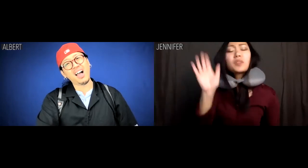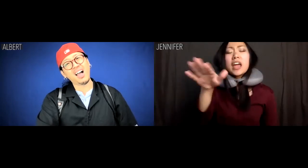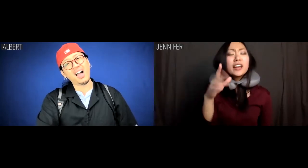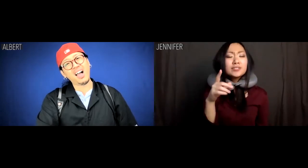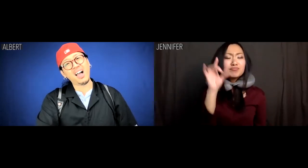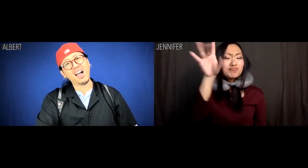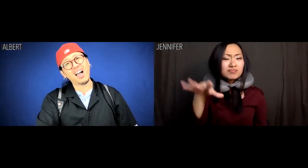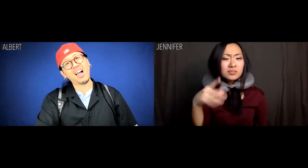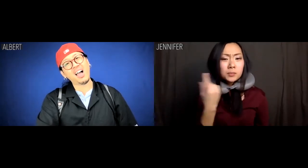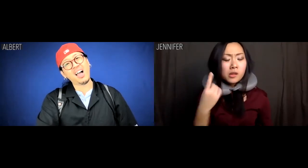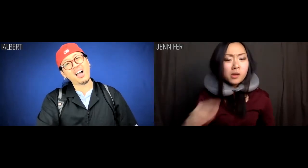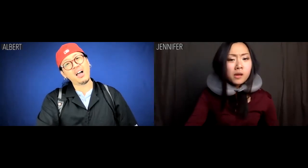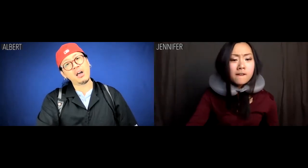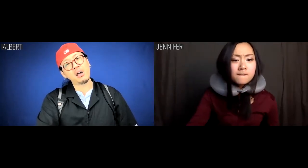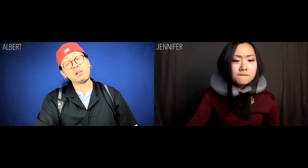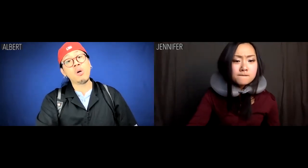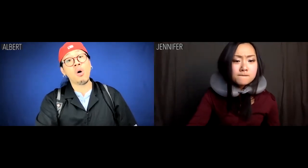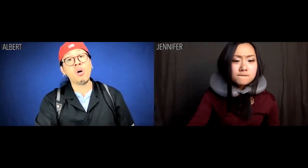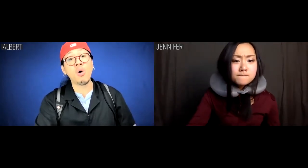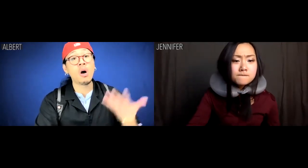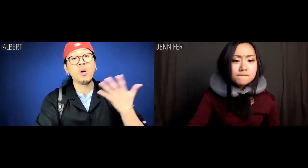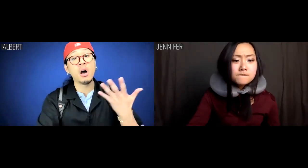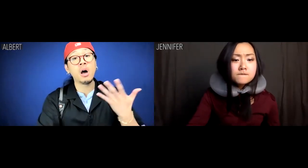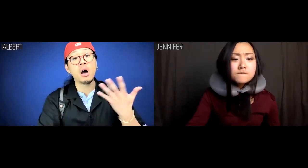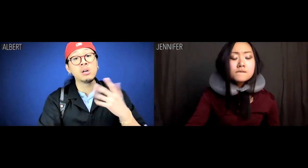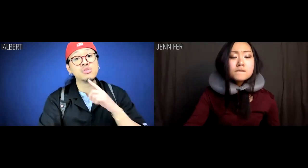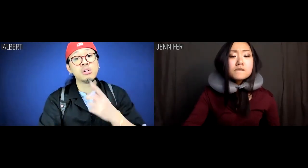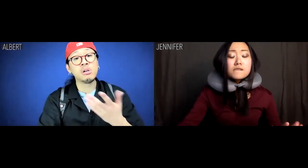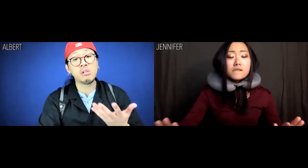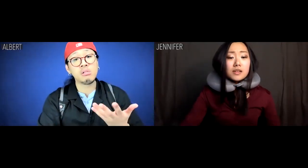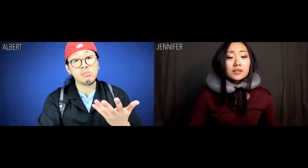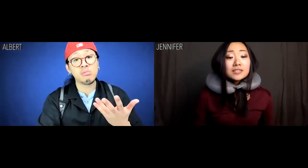Hey, can I share a side thought? Albert: Sure, Jen. What's that?